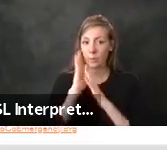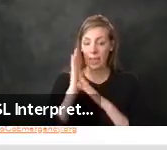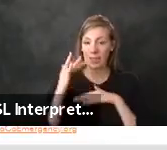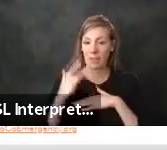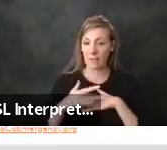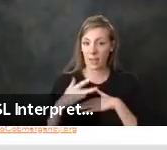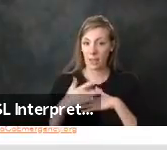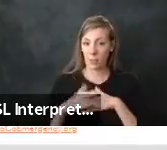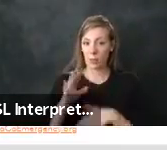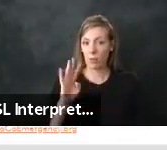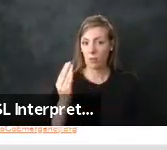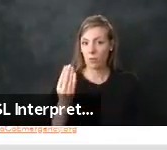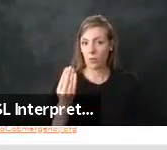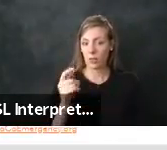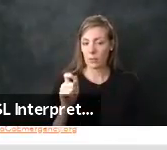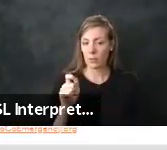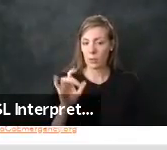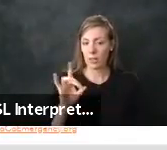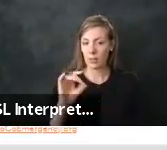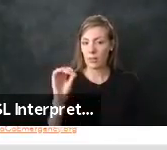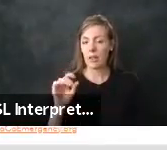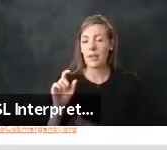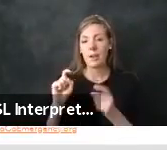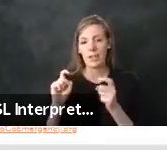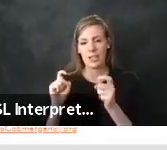This is adjusted per state guidelines